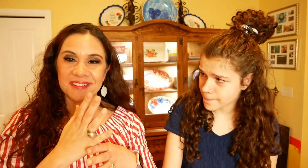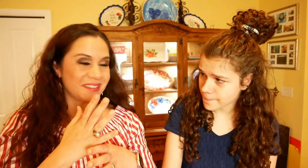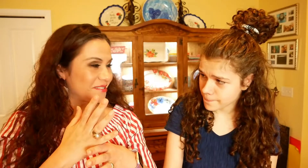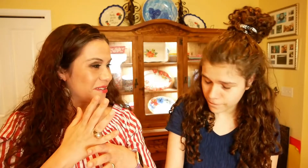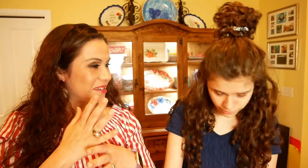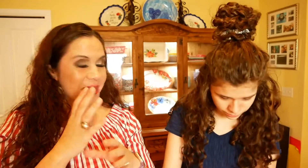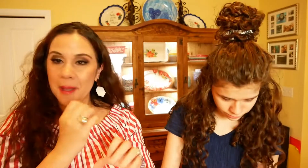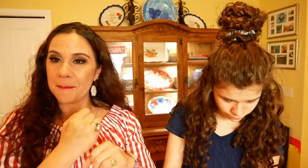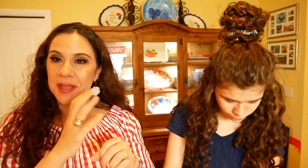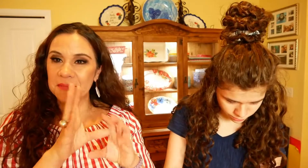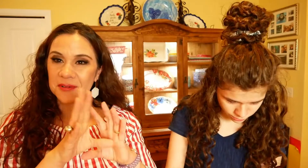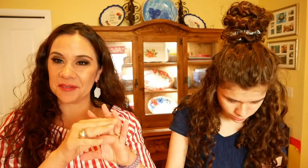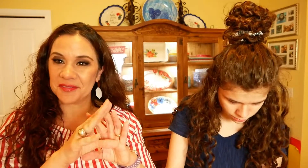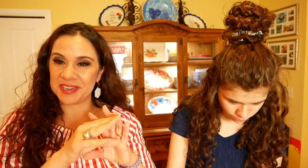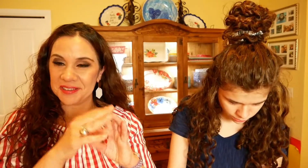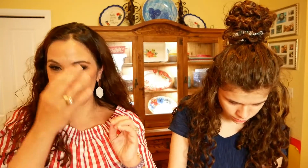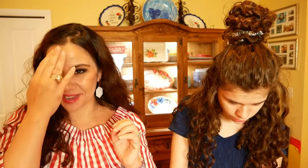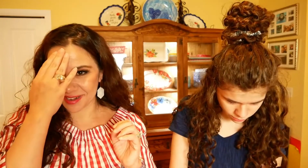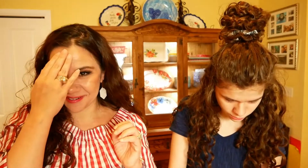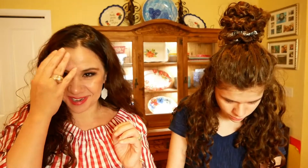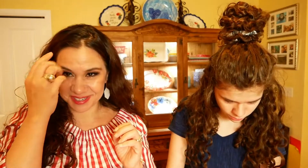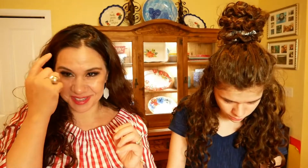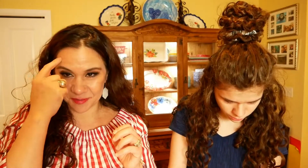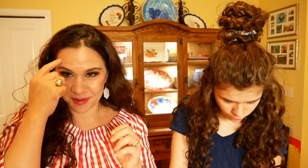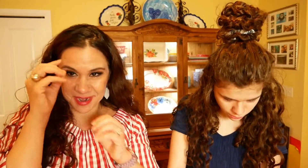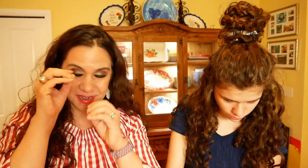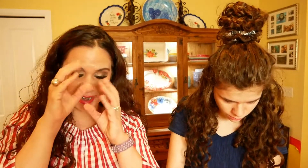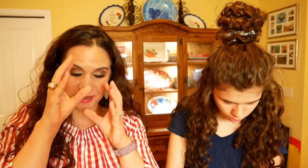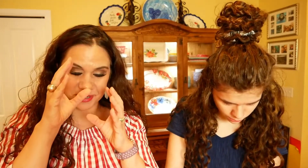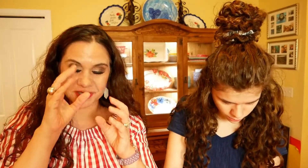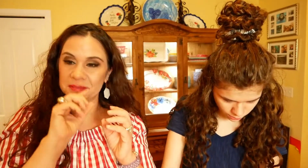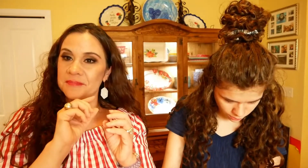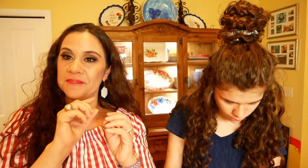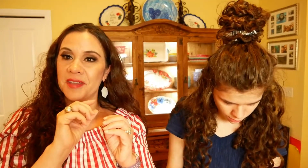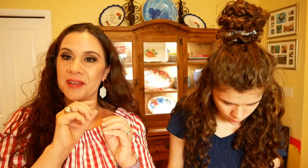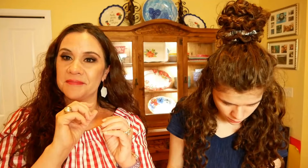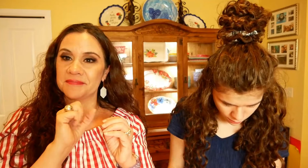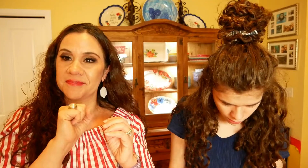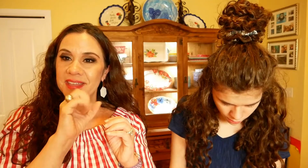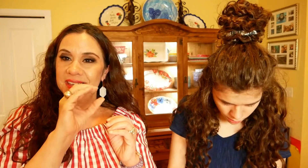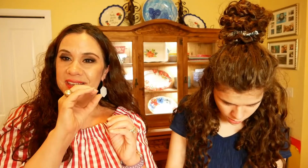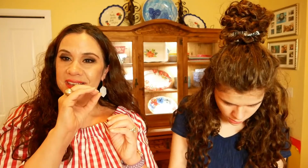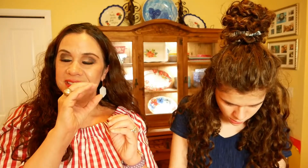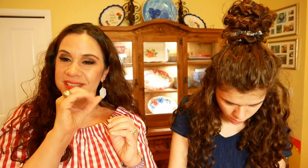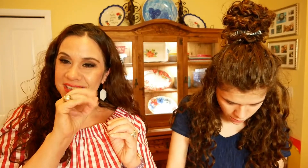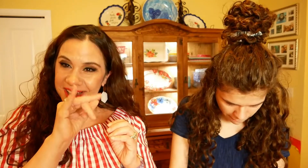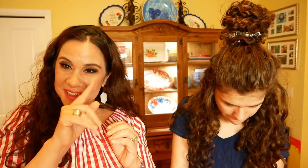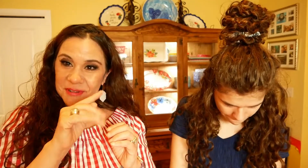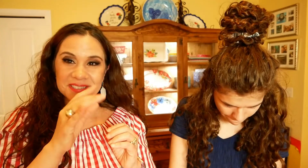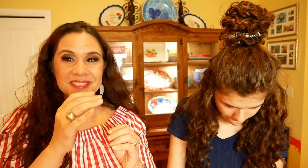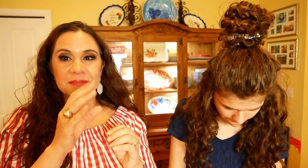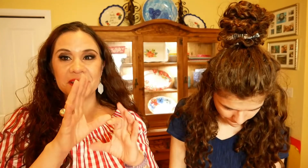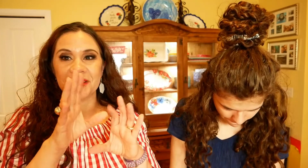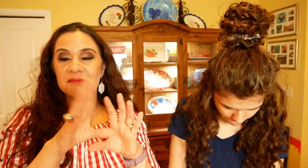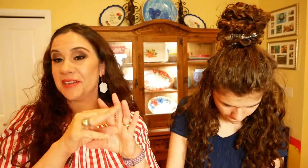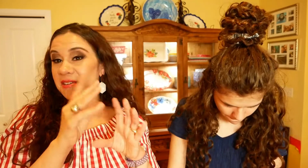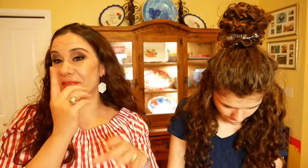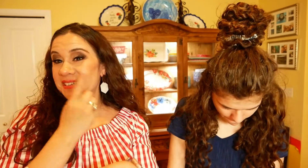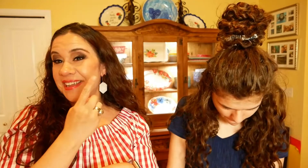as we make more videos i know actually the brain aneurysm society wants us to make a video one day